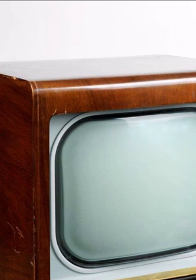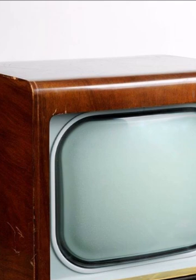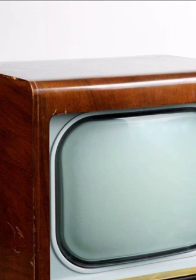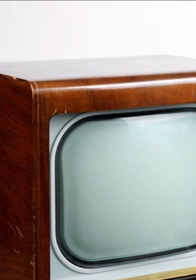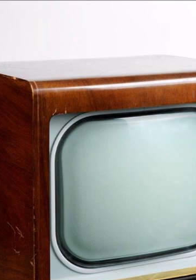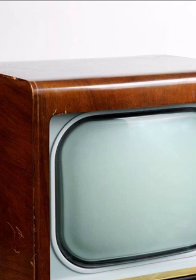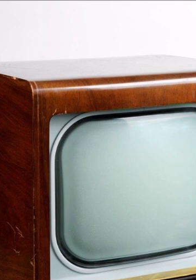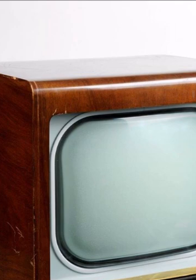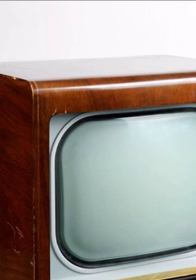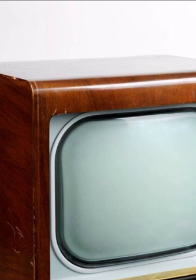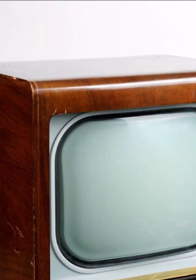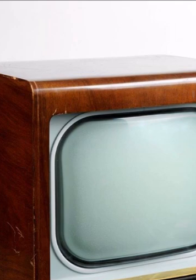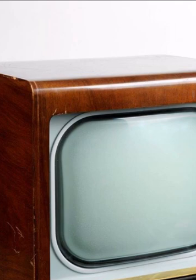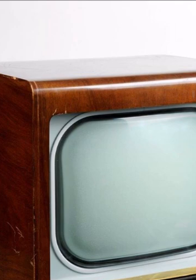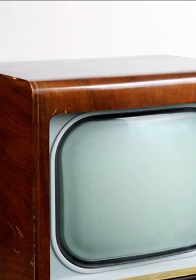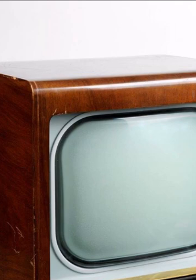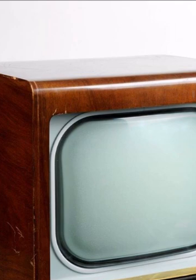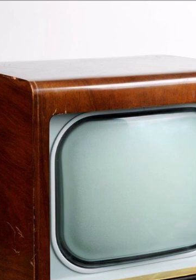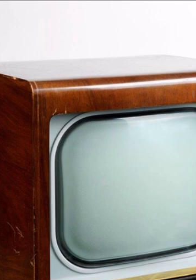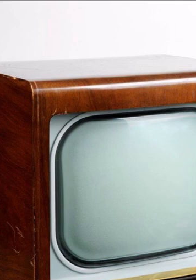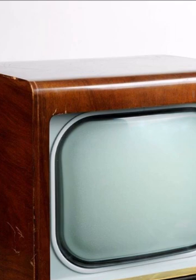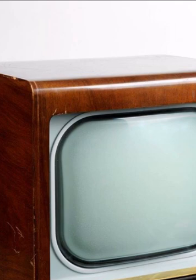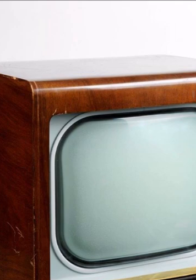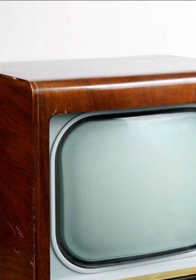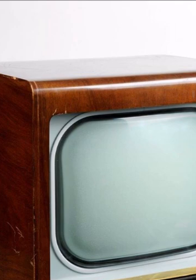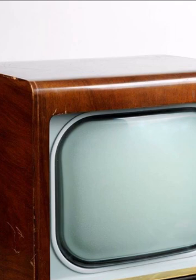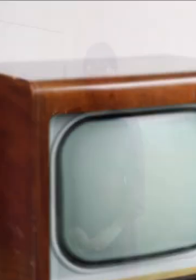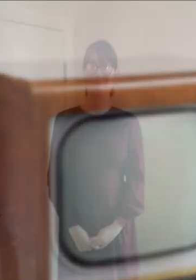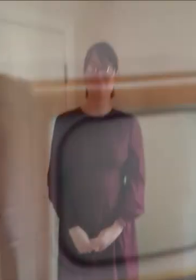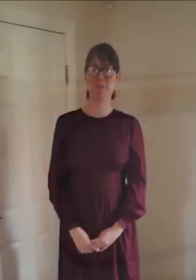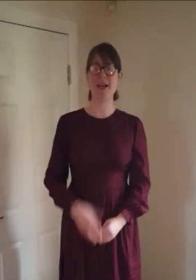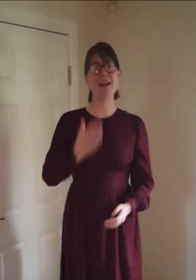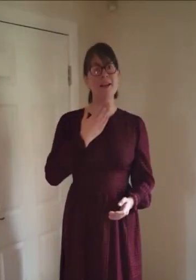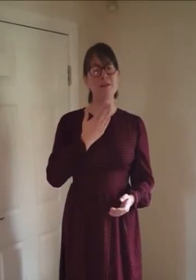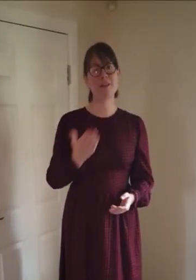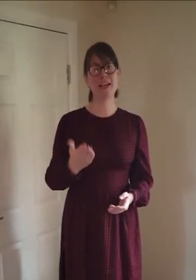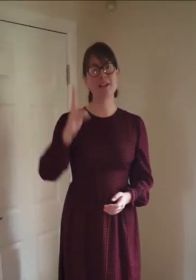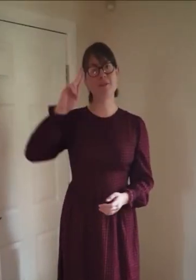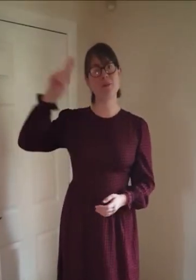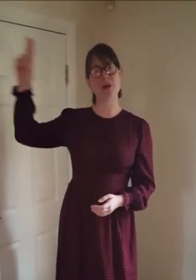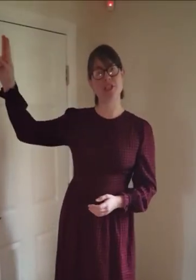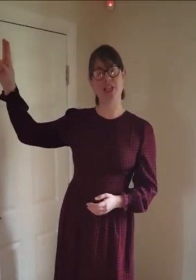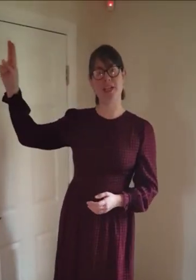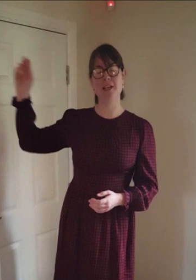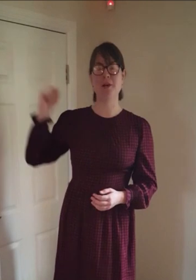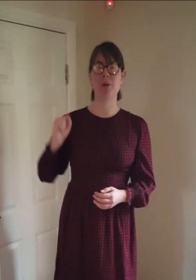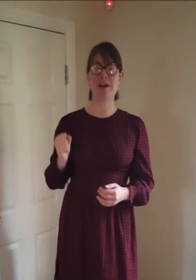favourite TV programme? Thank you for watching. We'll have